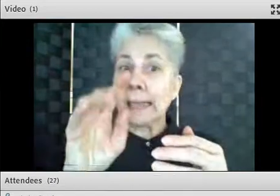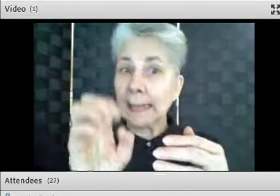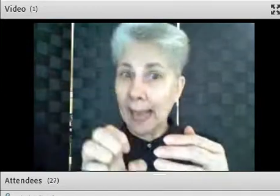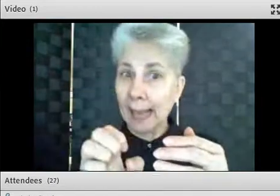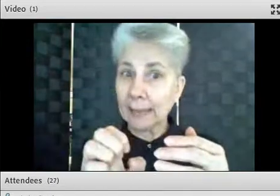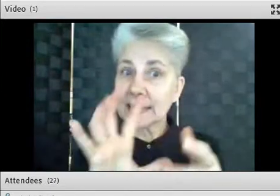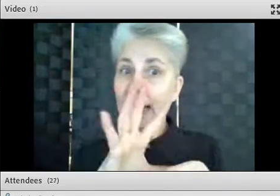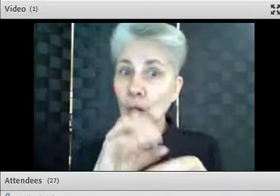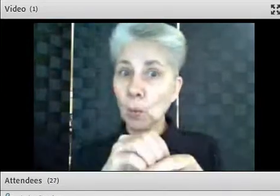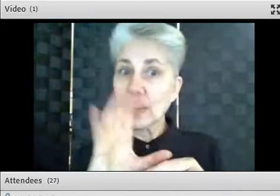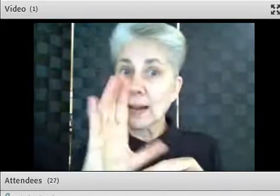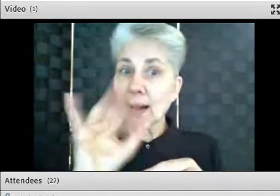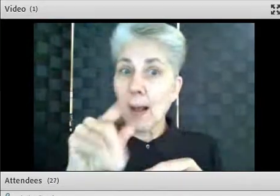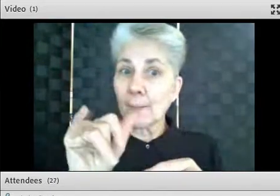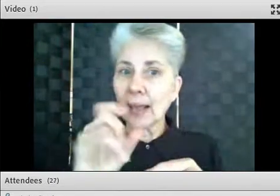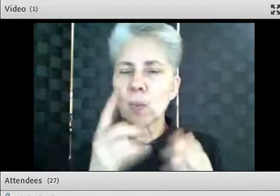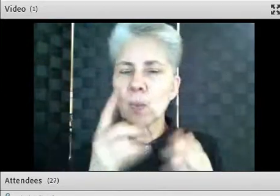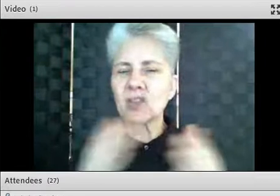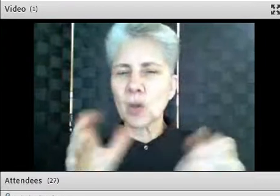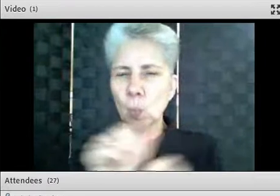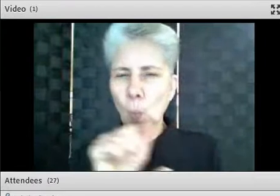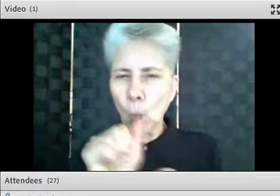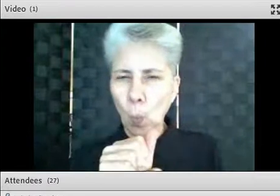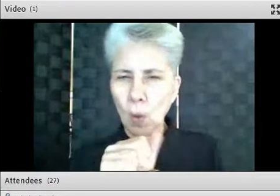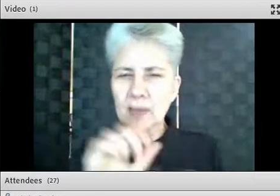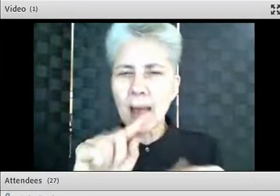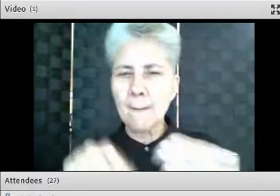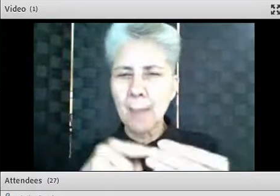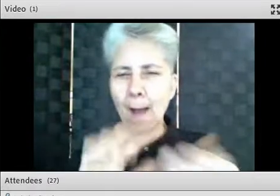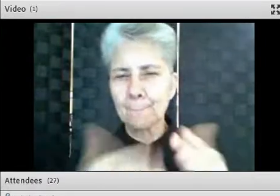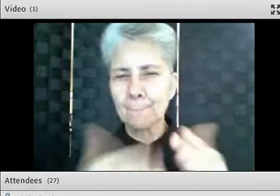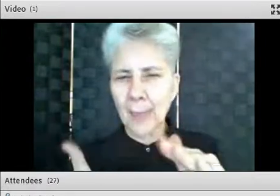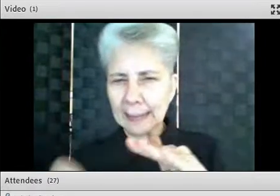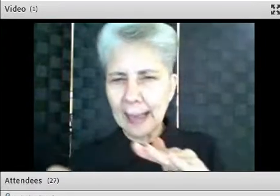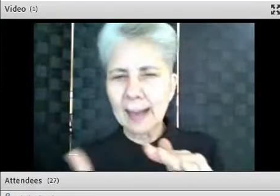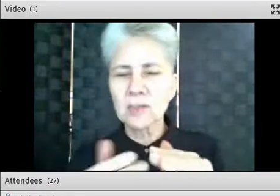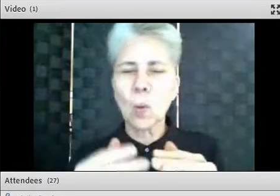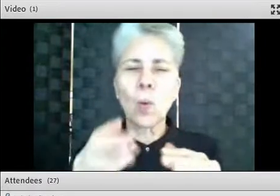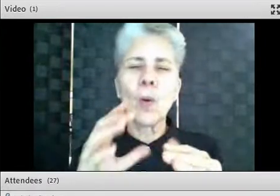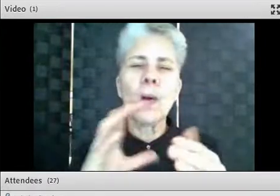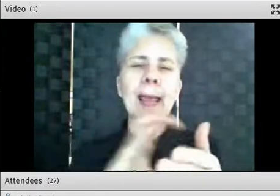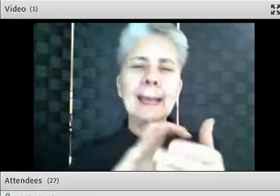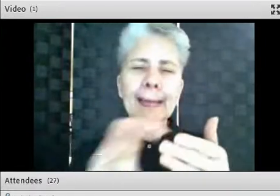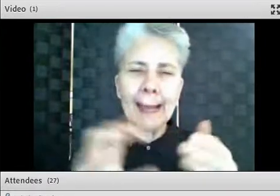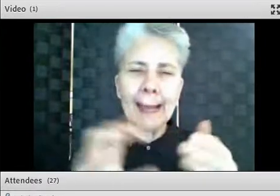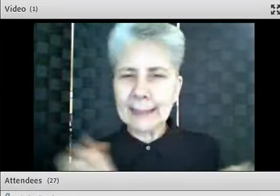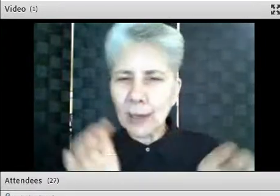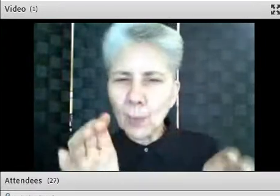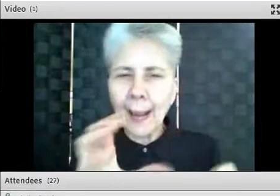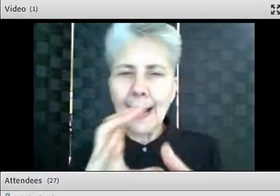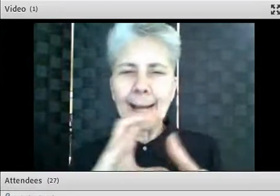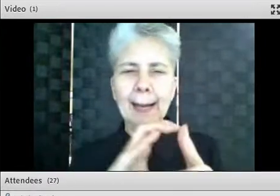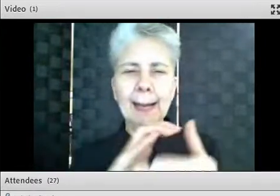including cupcakes, we have general works on baking cakes as well as cake decorating, cake pops.